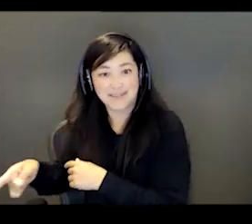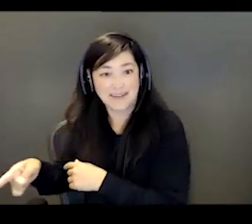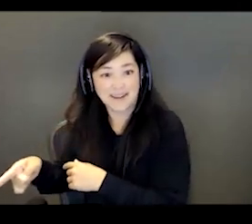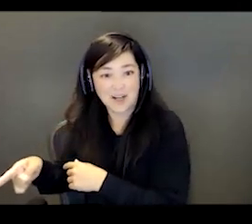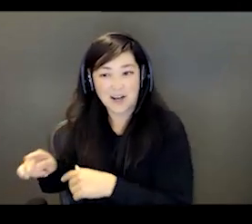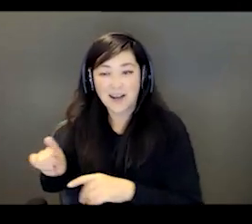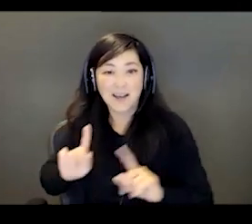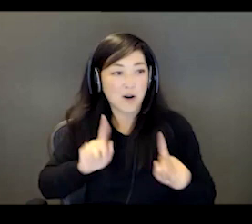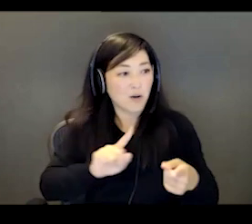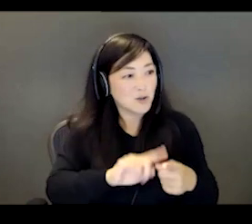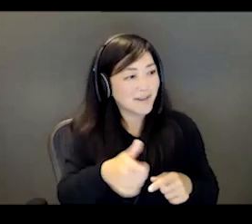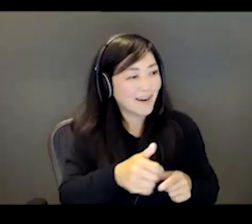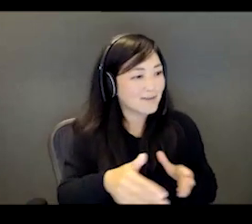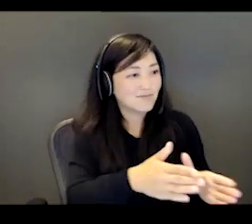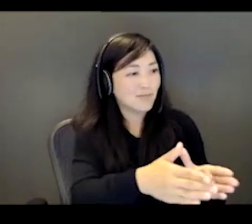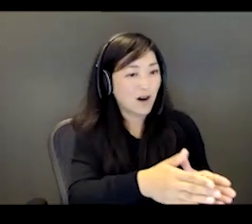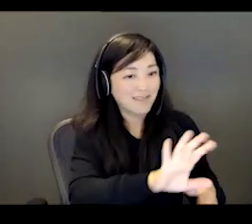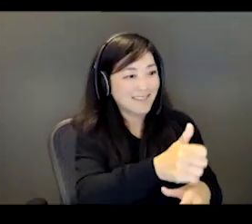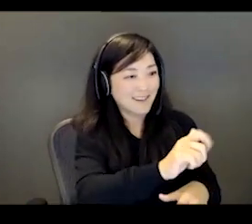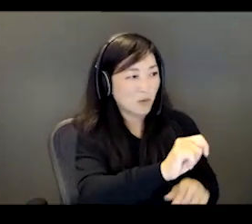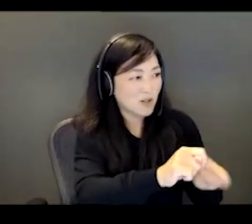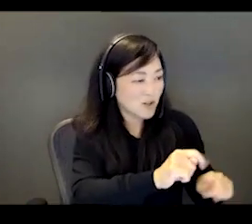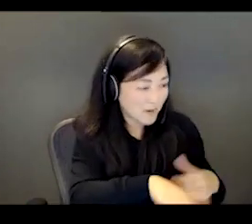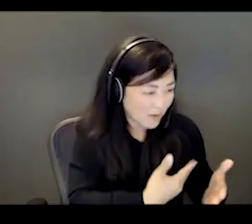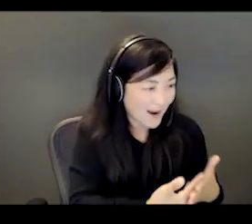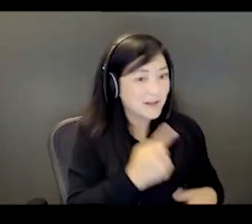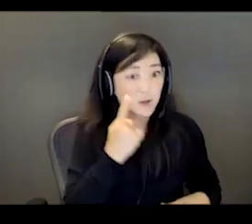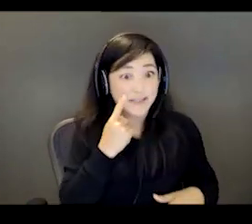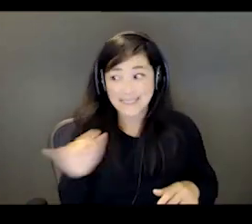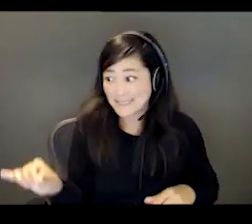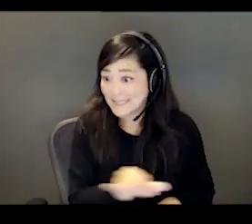The next day you could go to a different section. Or a different park the next day and it's it.